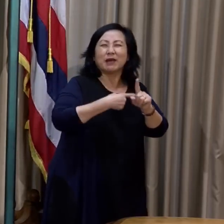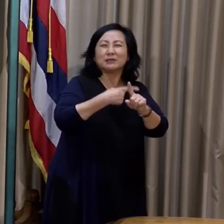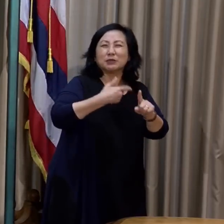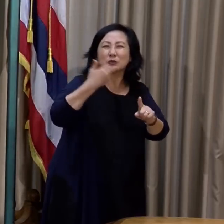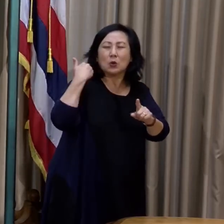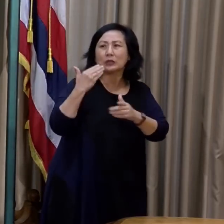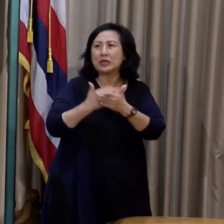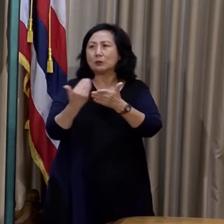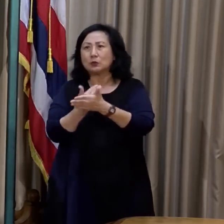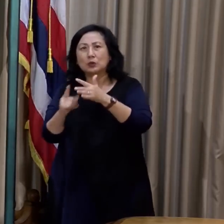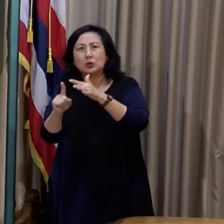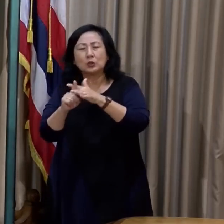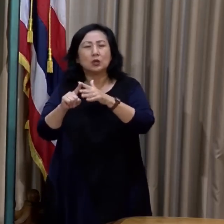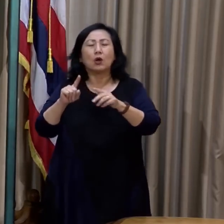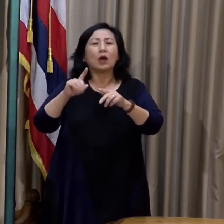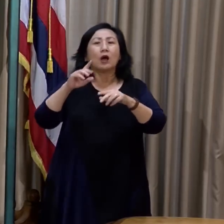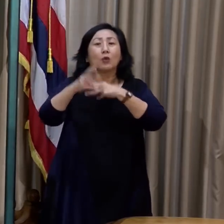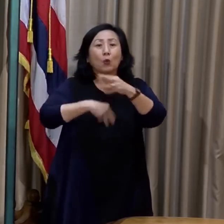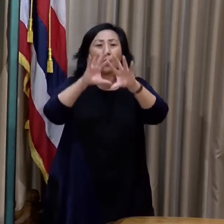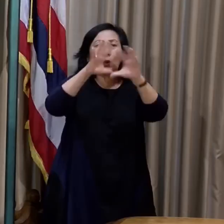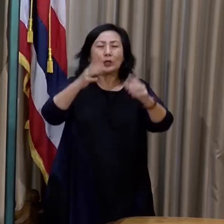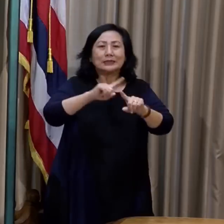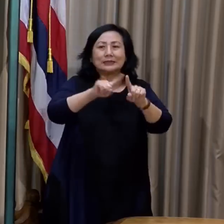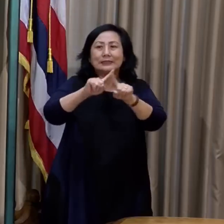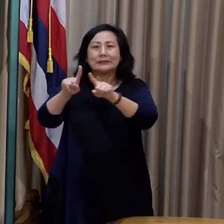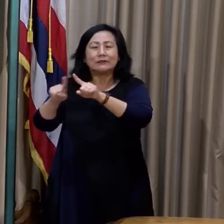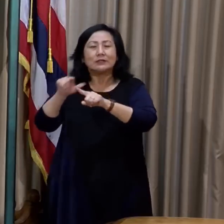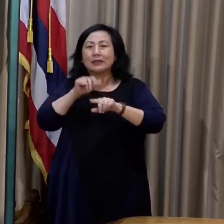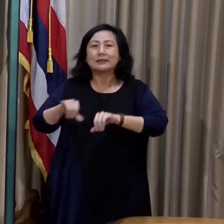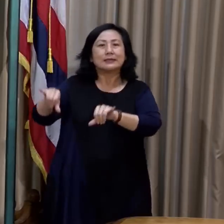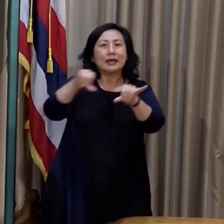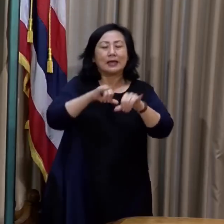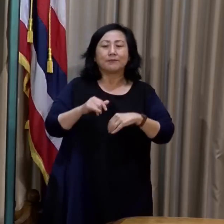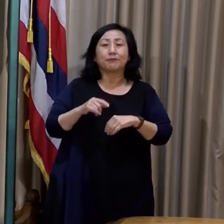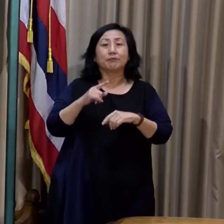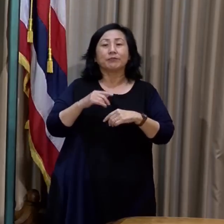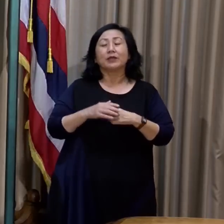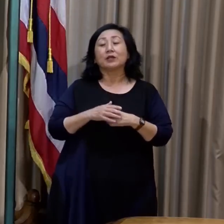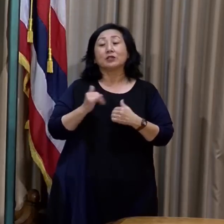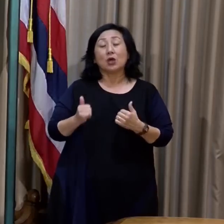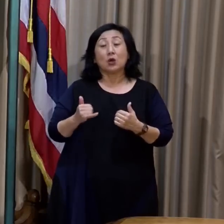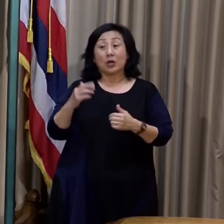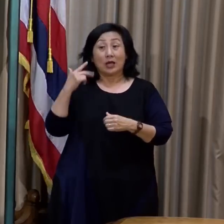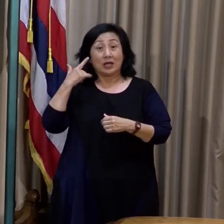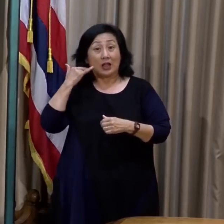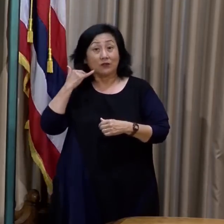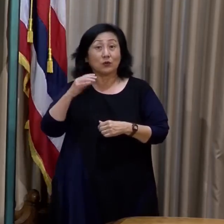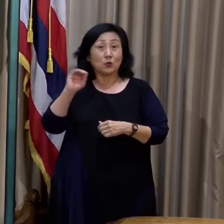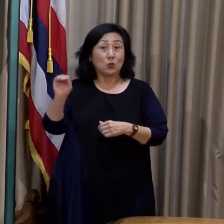WORLD. KEY MARKETS THAT WE ARE